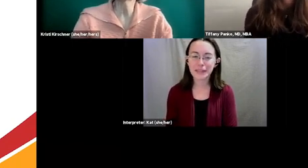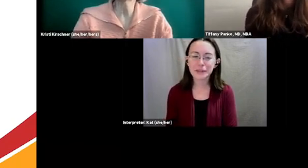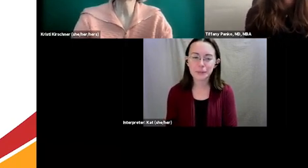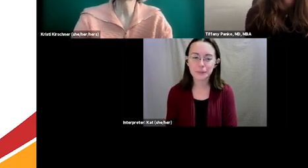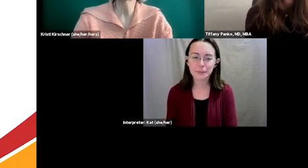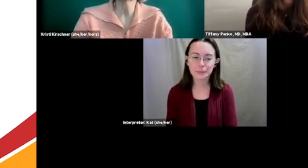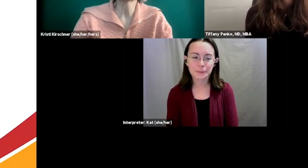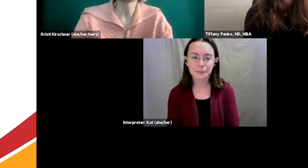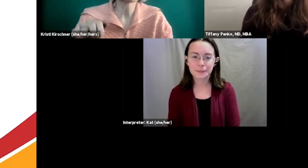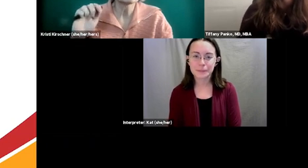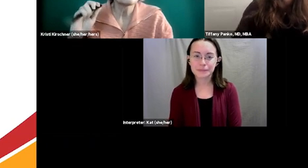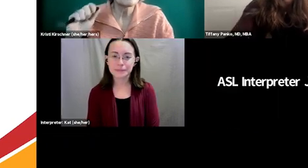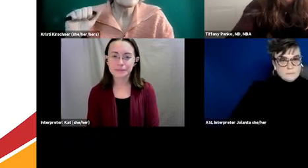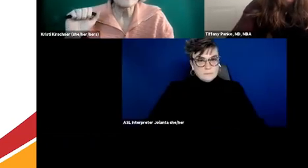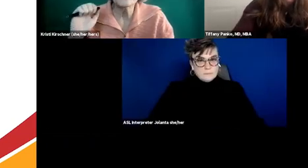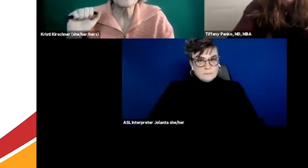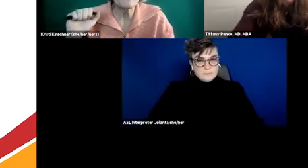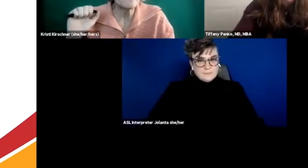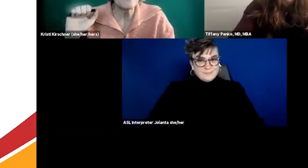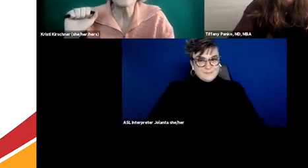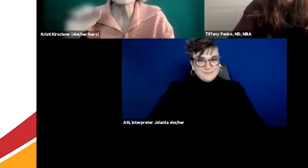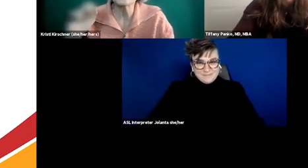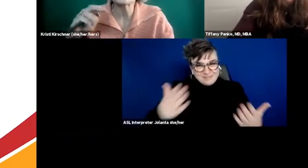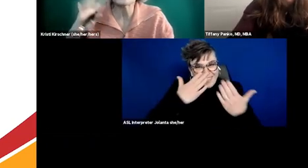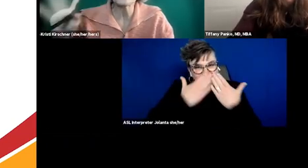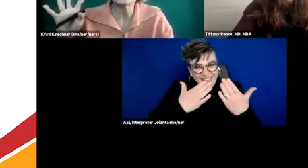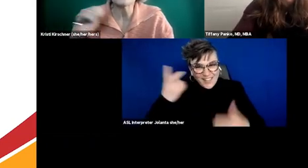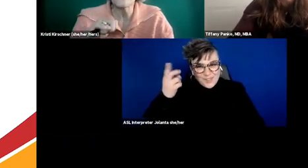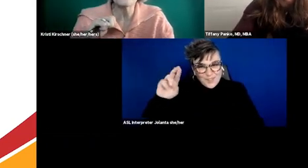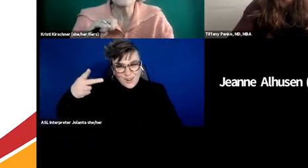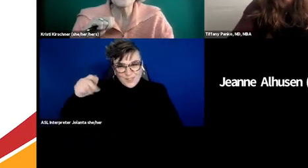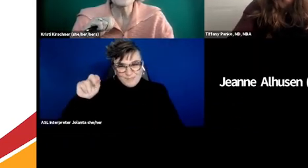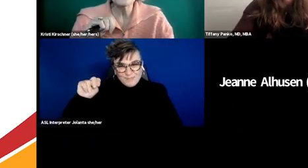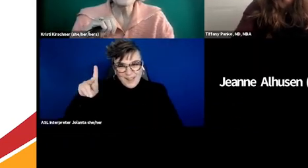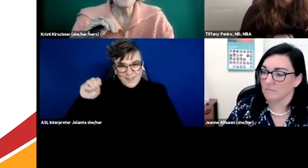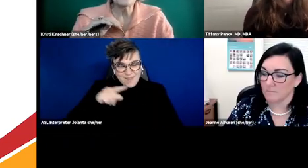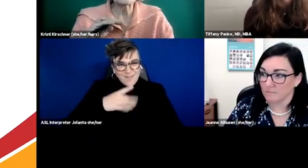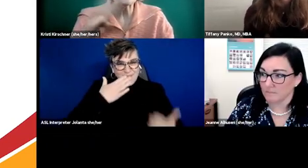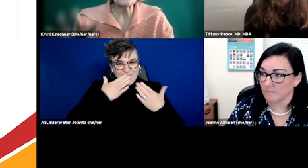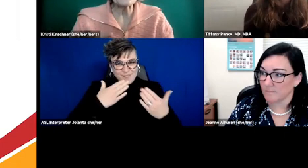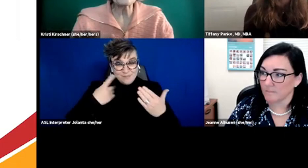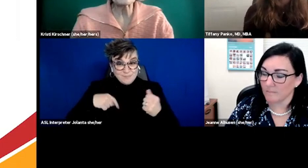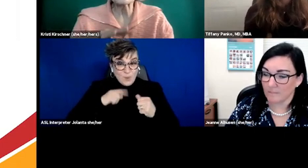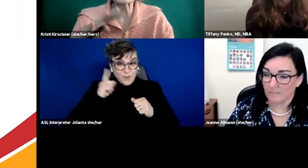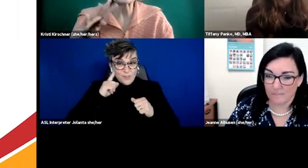[DR. KRISTI KIRSCHNER:] Thank you Dr. Panko. So we have heard from two experts in this